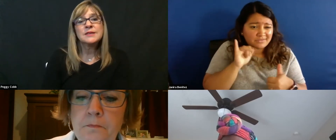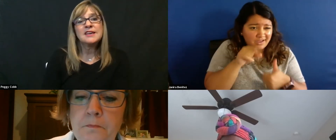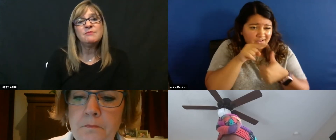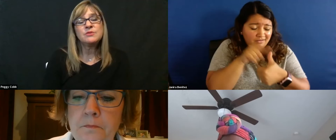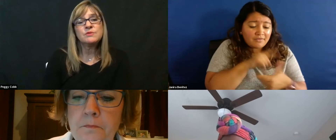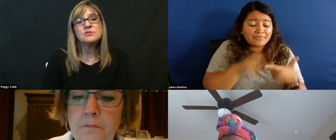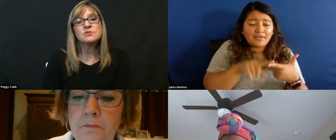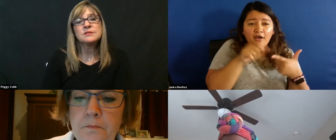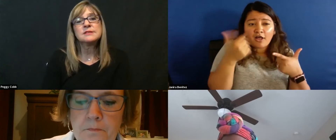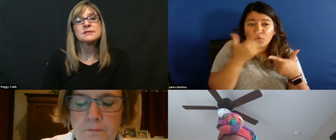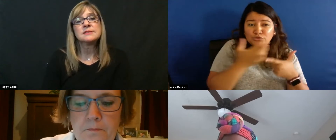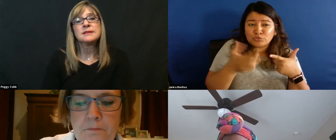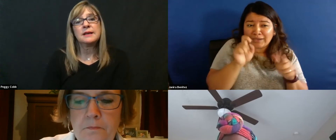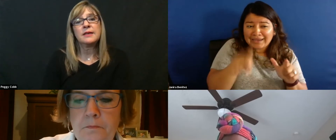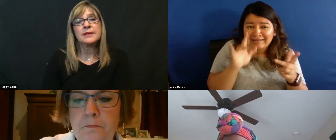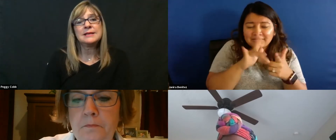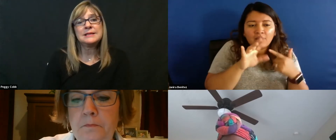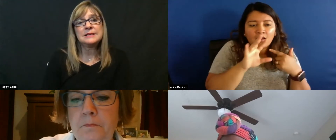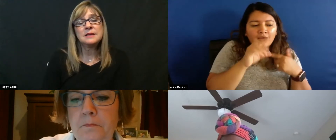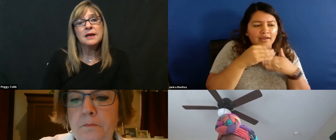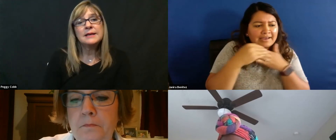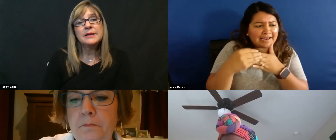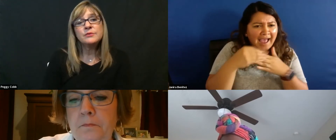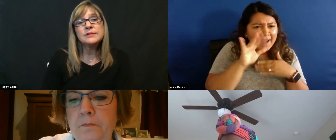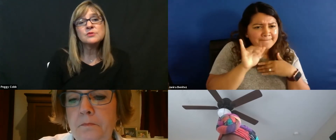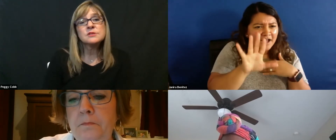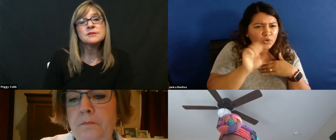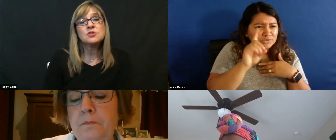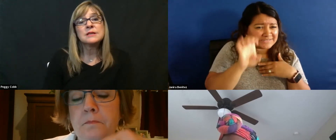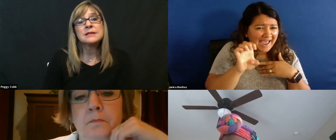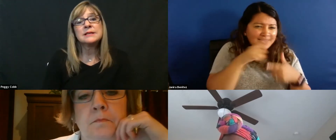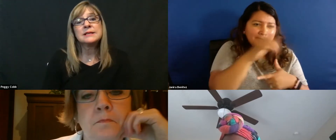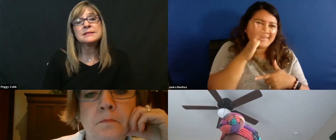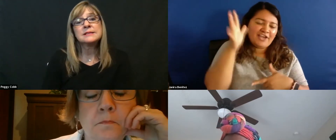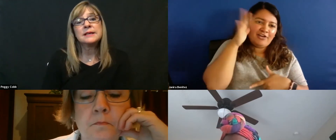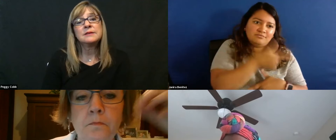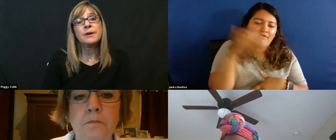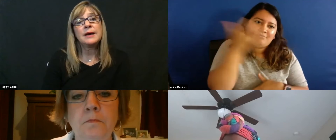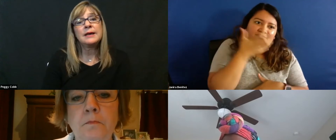So they gave me the resources that I needed. Another resource that you could get is led by,